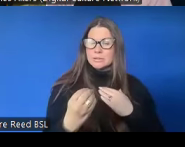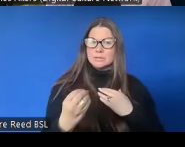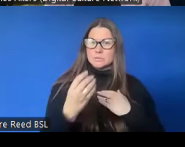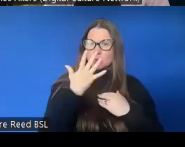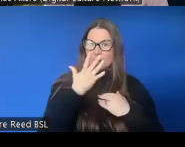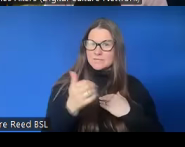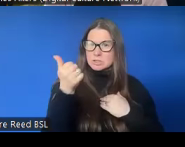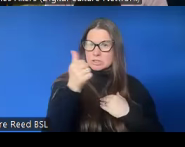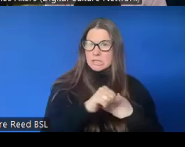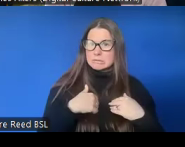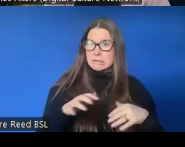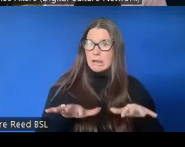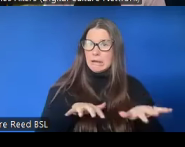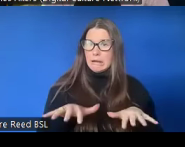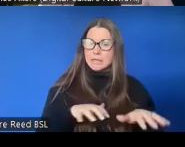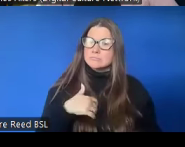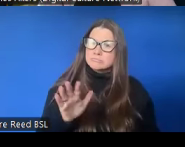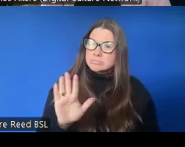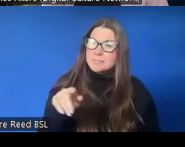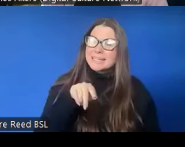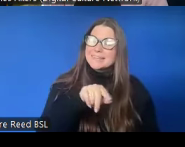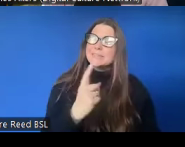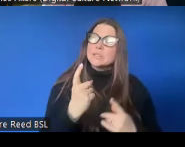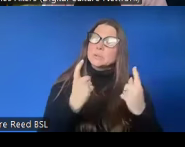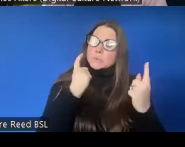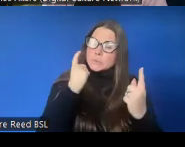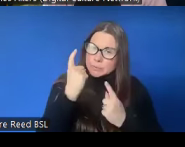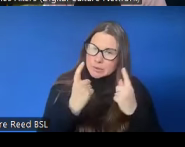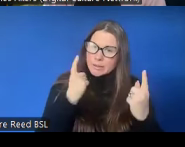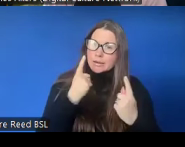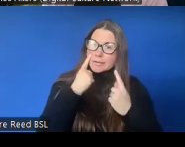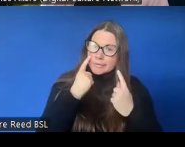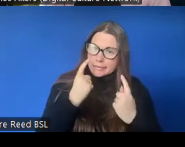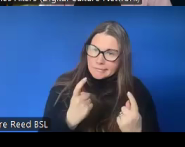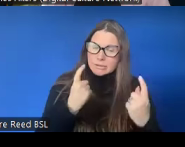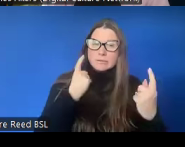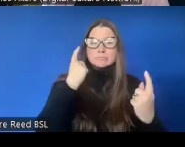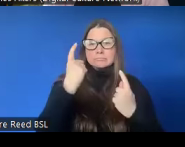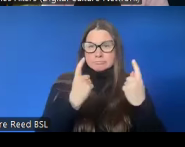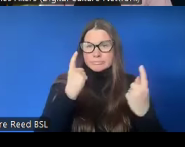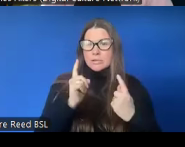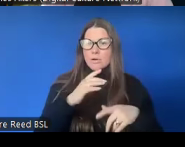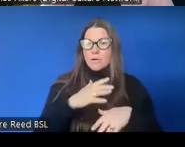If you're considerate and thoughtful about what you're doing, you can lock things off.